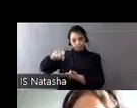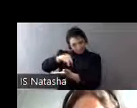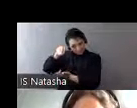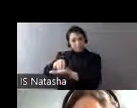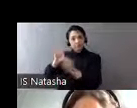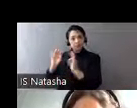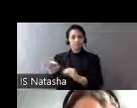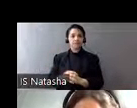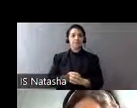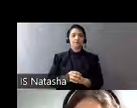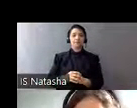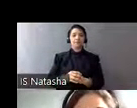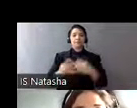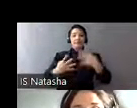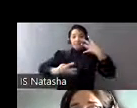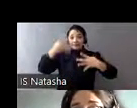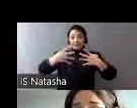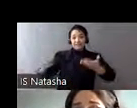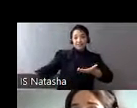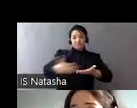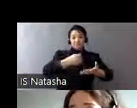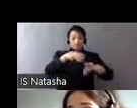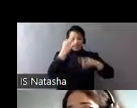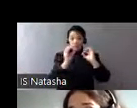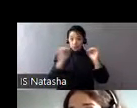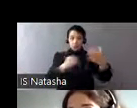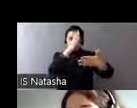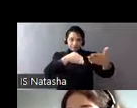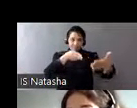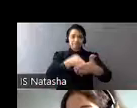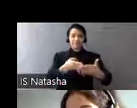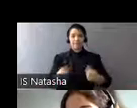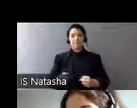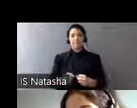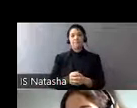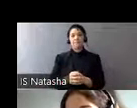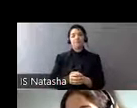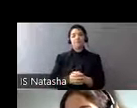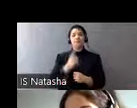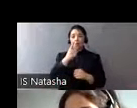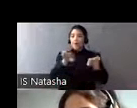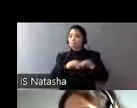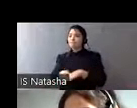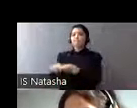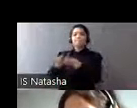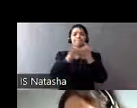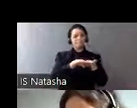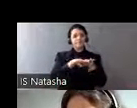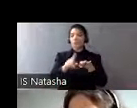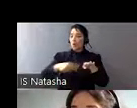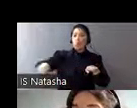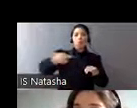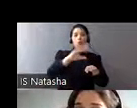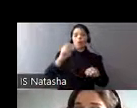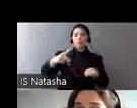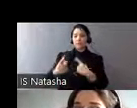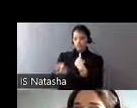Limiting access to raw data.